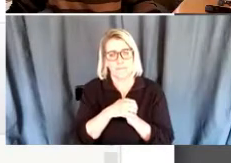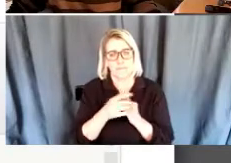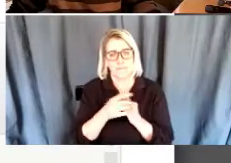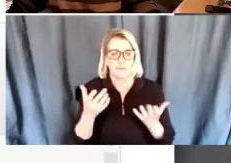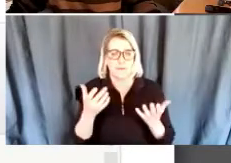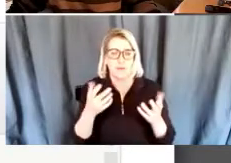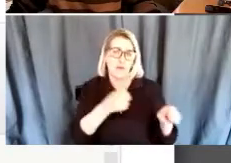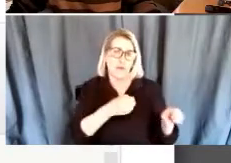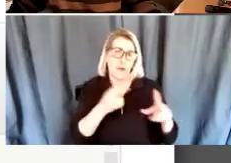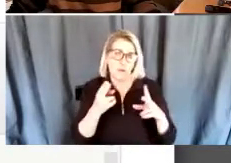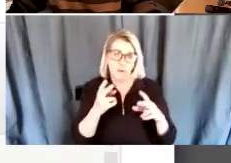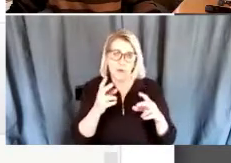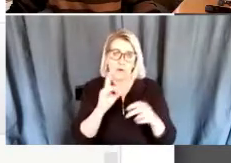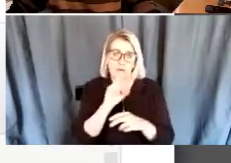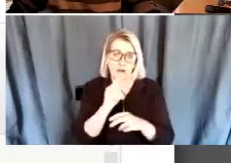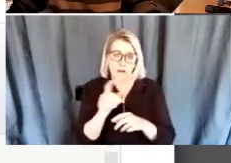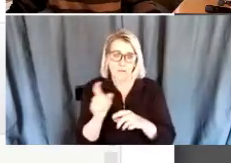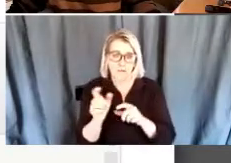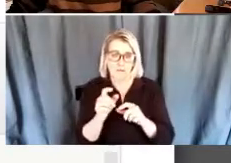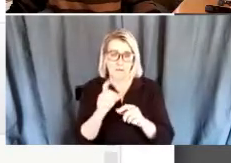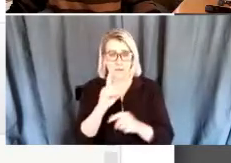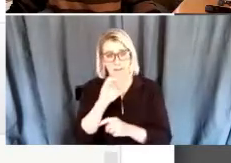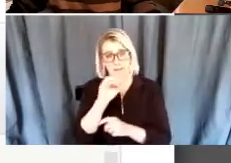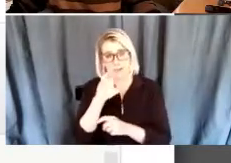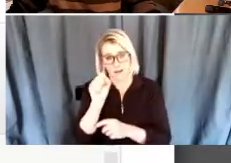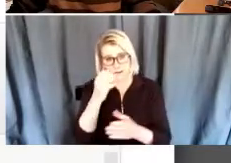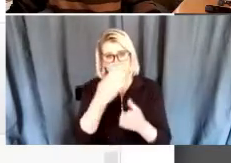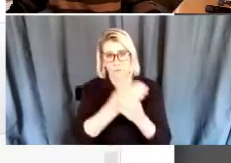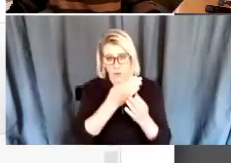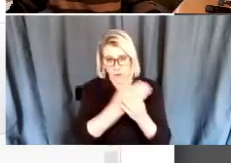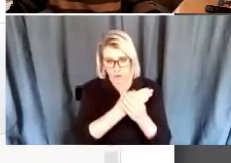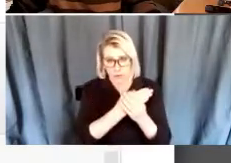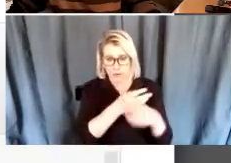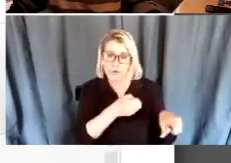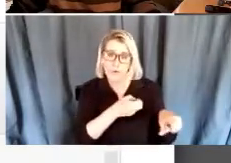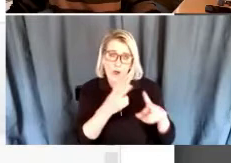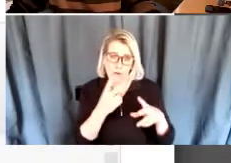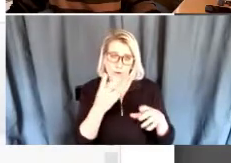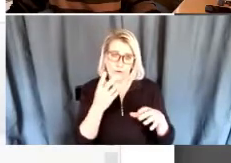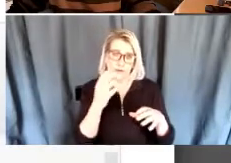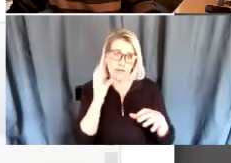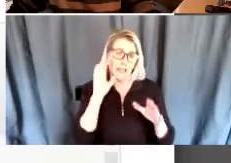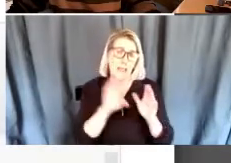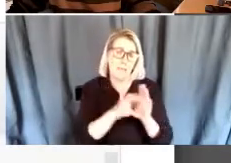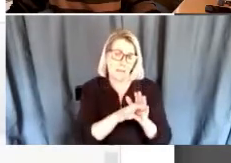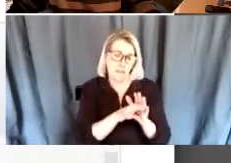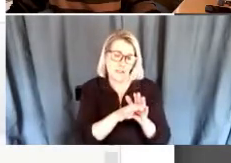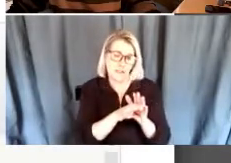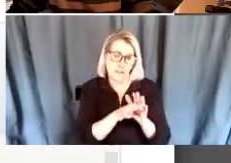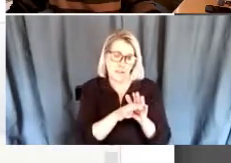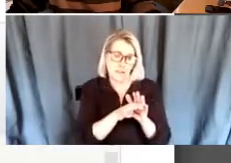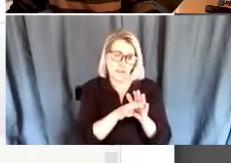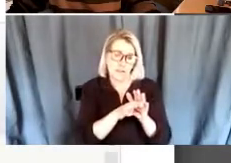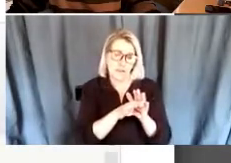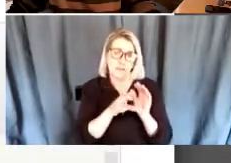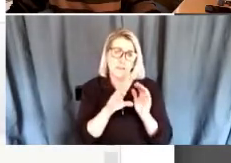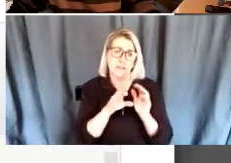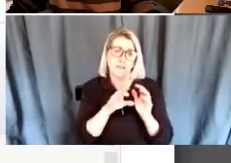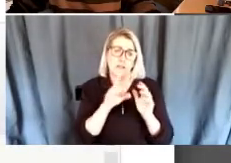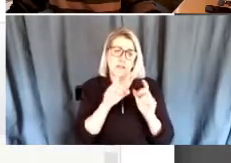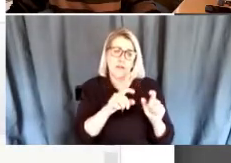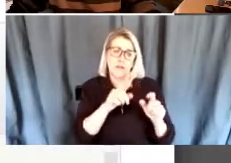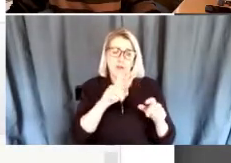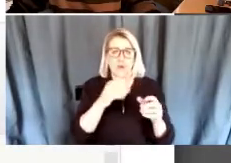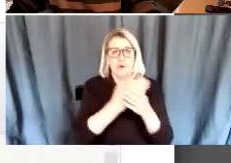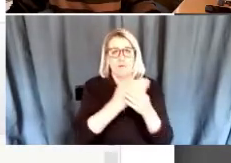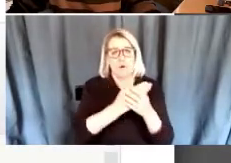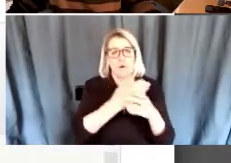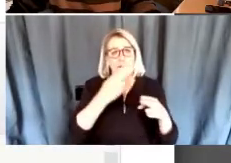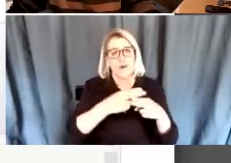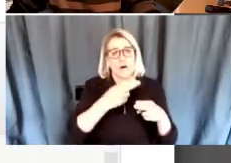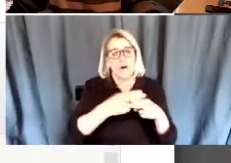you go to the docs folder, to upload an image, you need to go to a folder called: IMAGES.